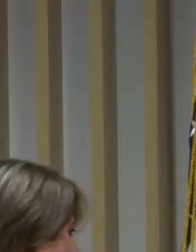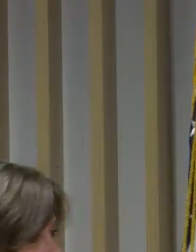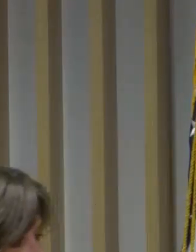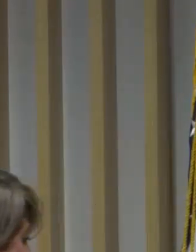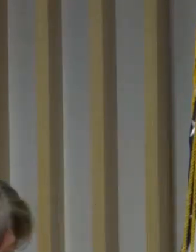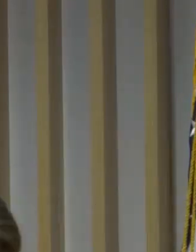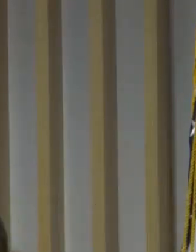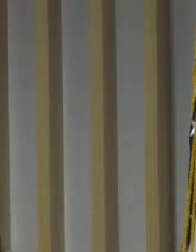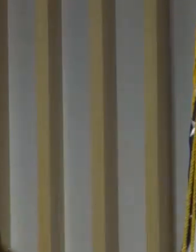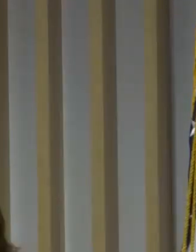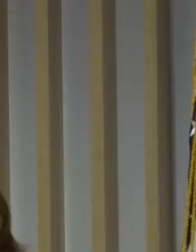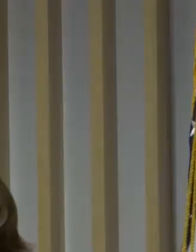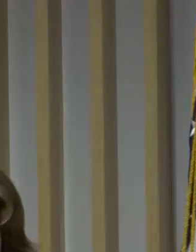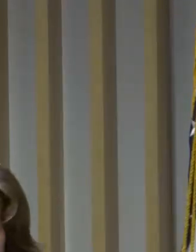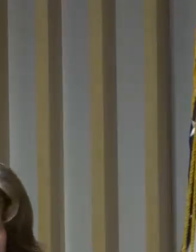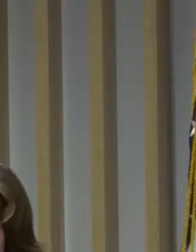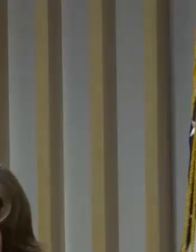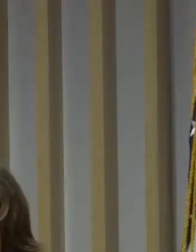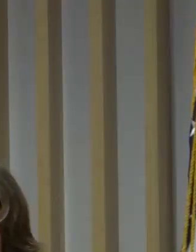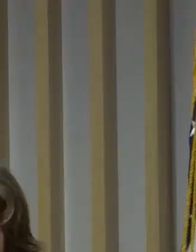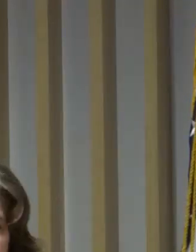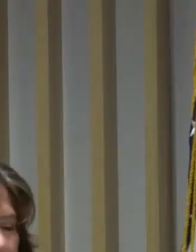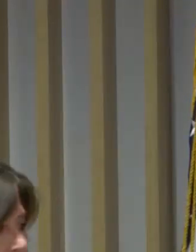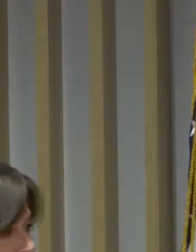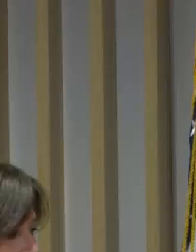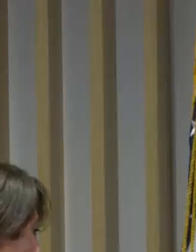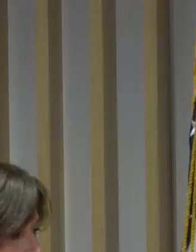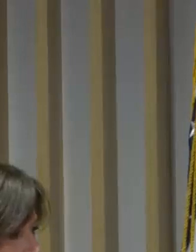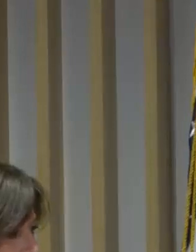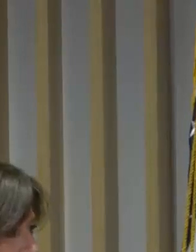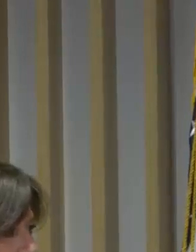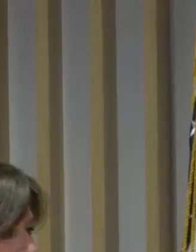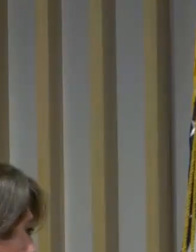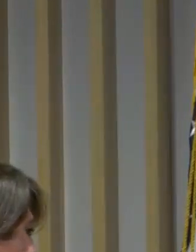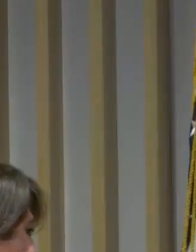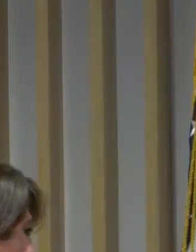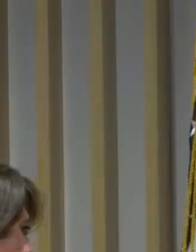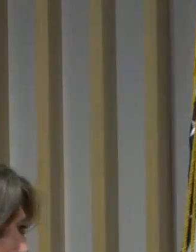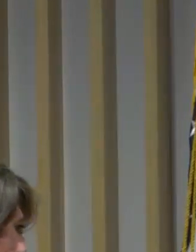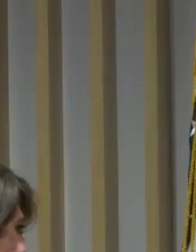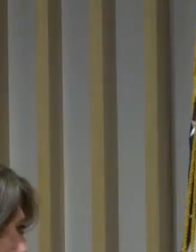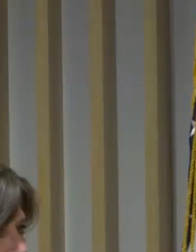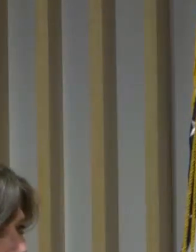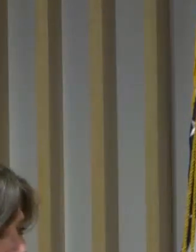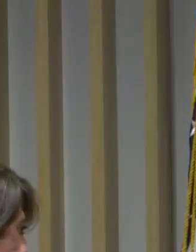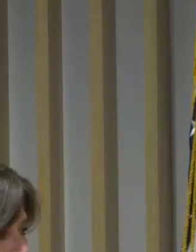COMMISSIONER STARKS MENTIONED THE AVERAGE DAILY POPULATION OF BEING 50 OR MORE. THAT IS MY UNDERSTANDING OF THE